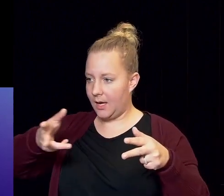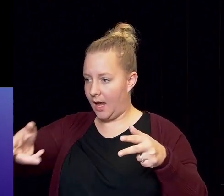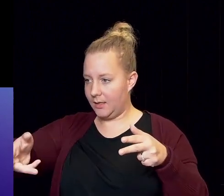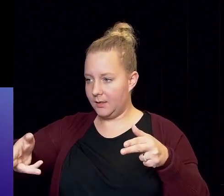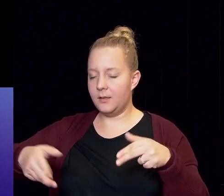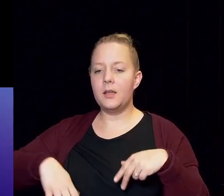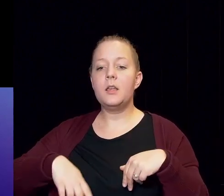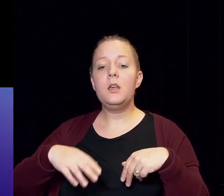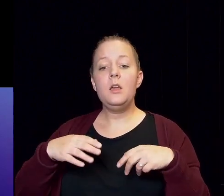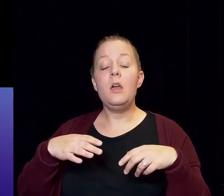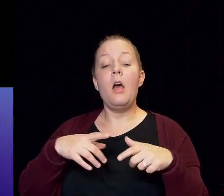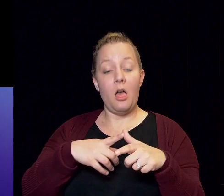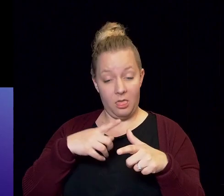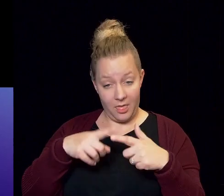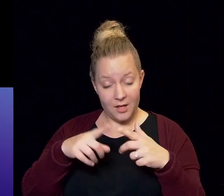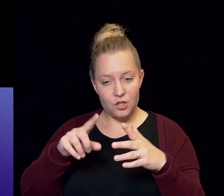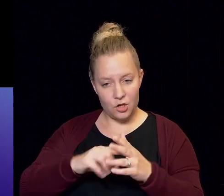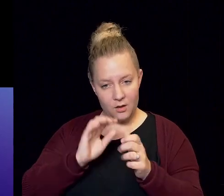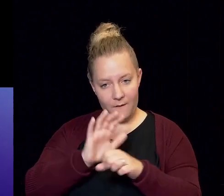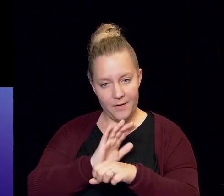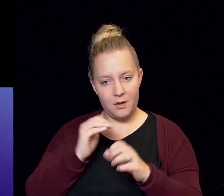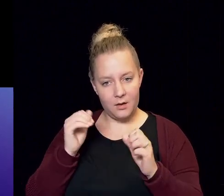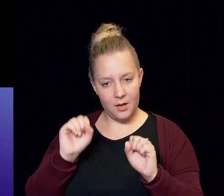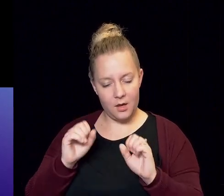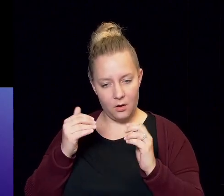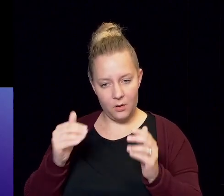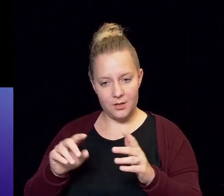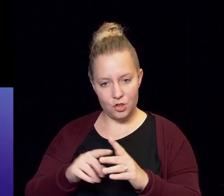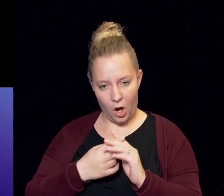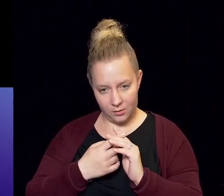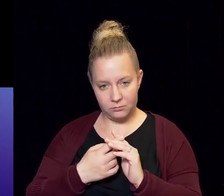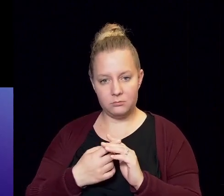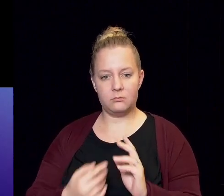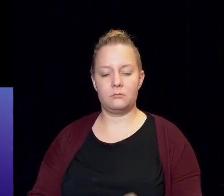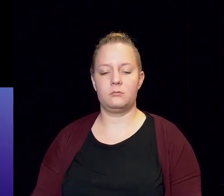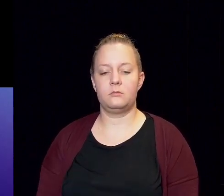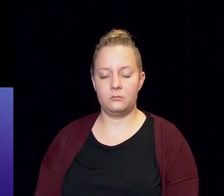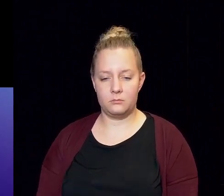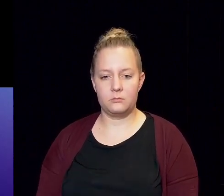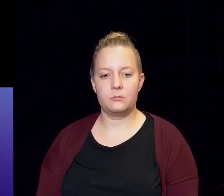and then push play on the video that way we can get started.